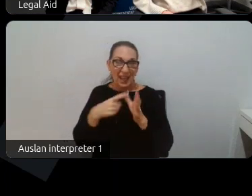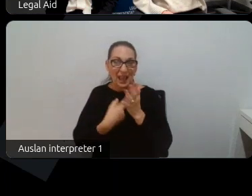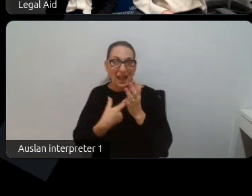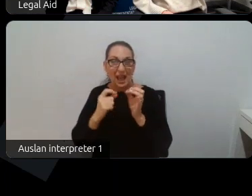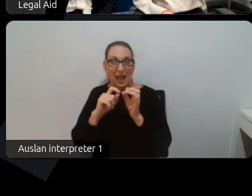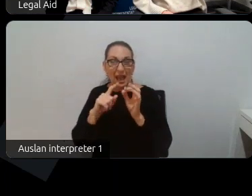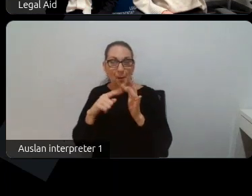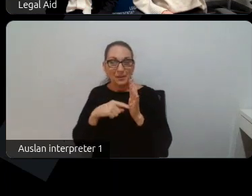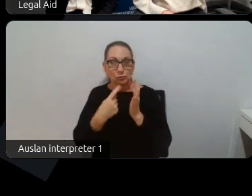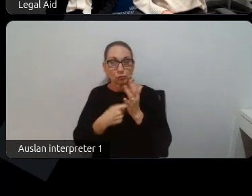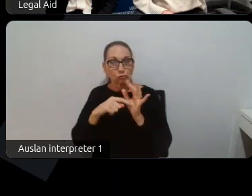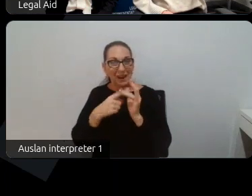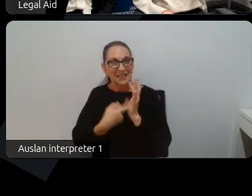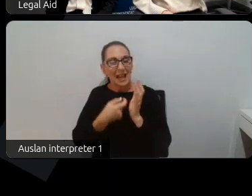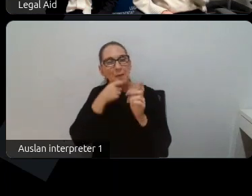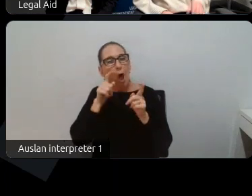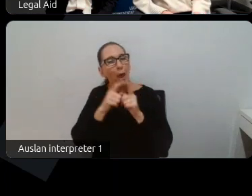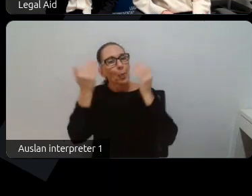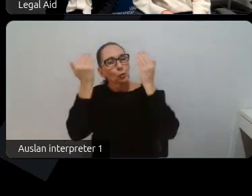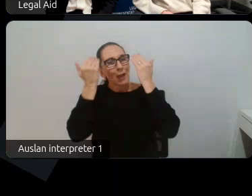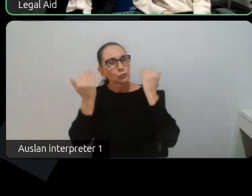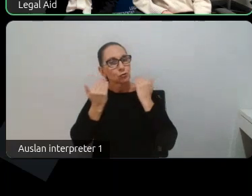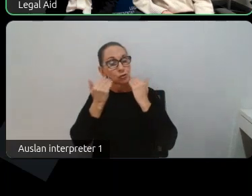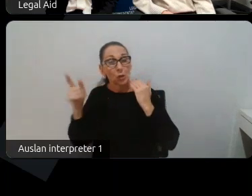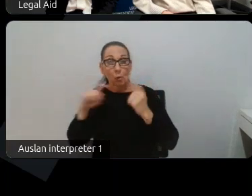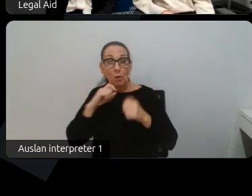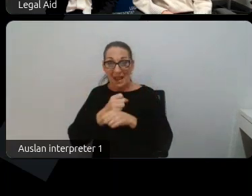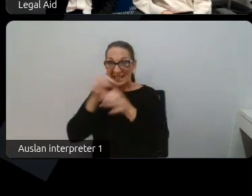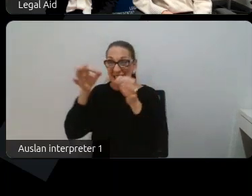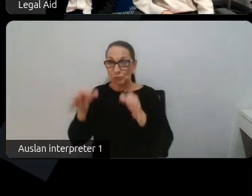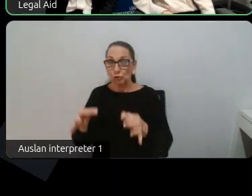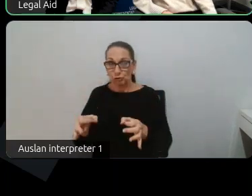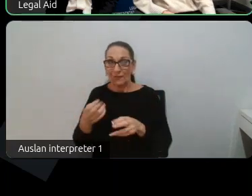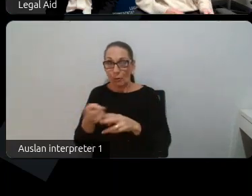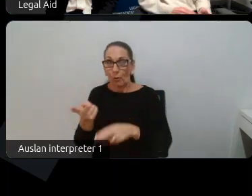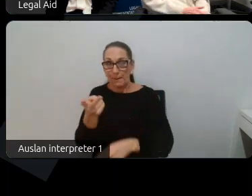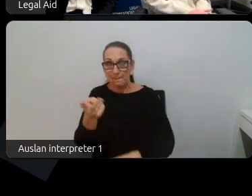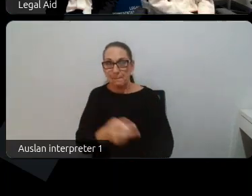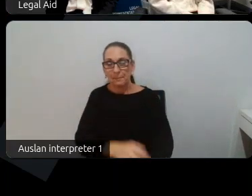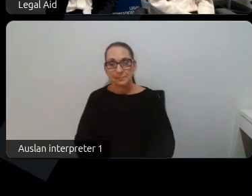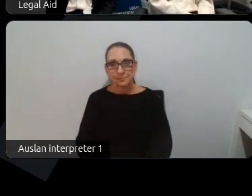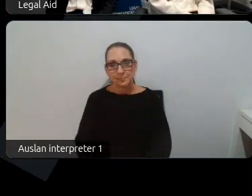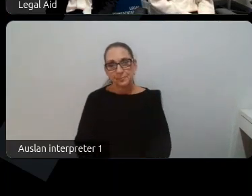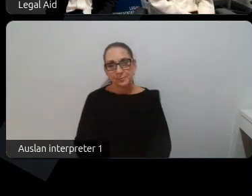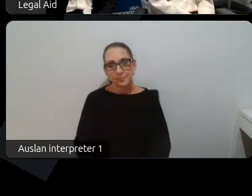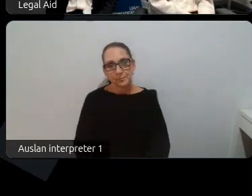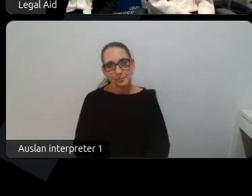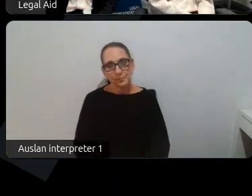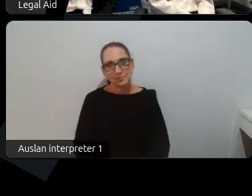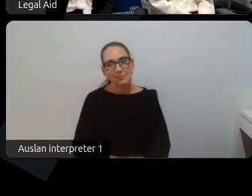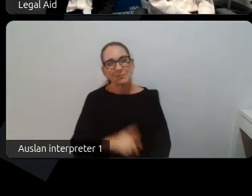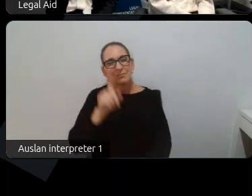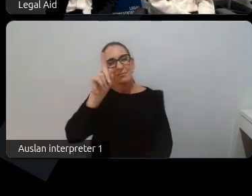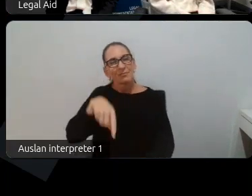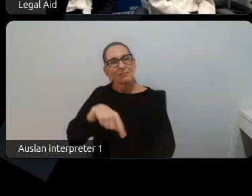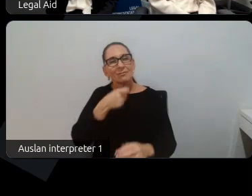shoes of the judge and makes the decision for them. This is just some information about our